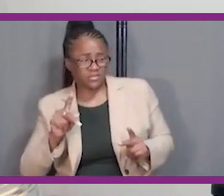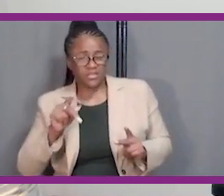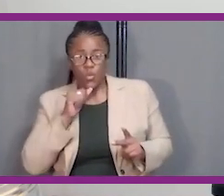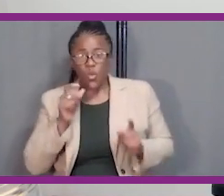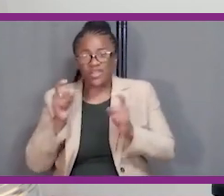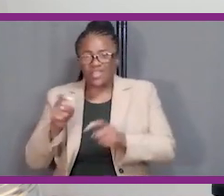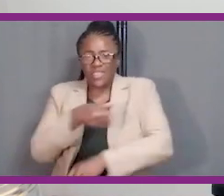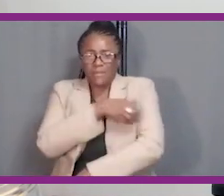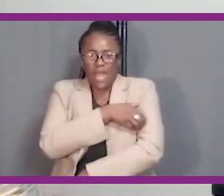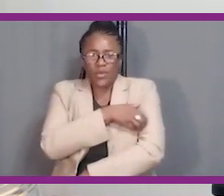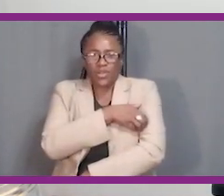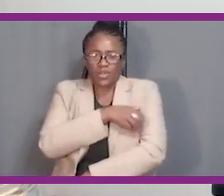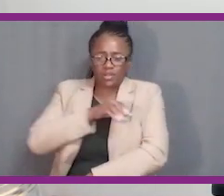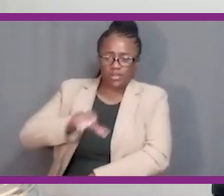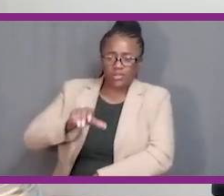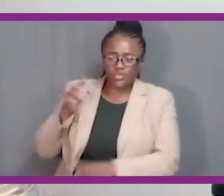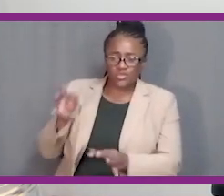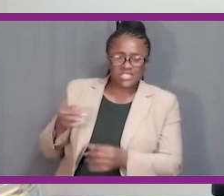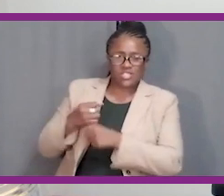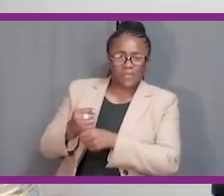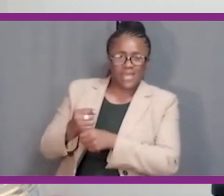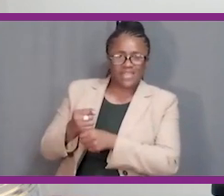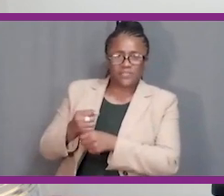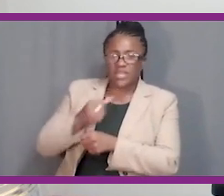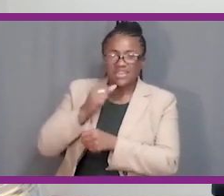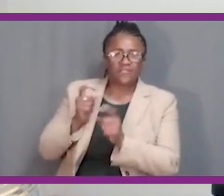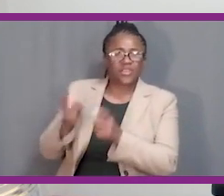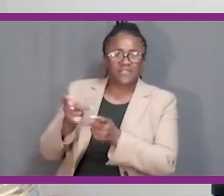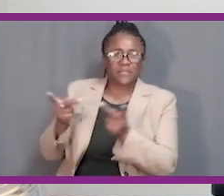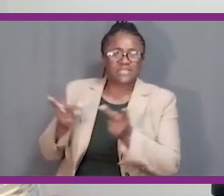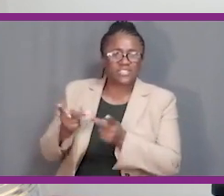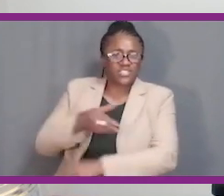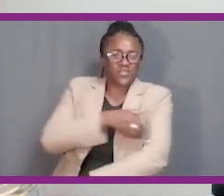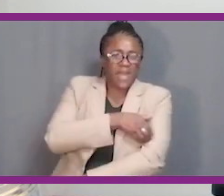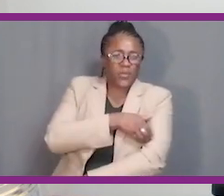And so there's a lot of trust to be built and a lot of repair work that has to happen as well.